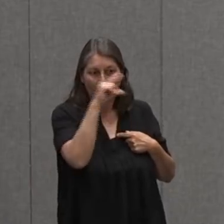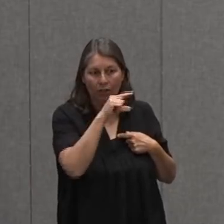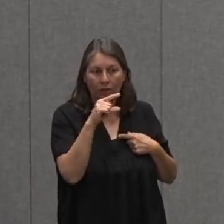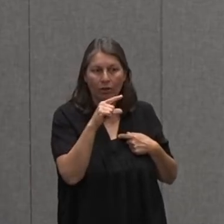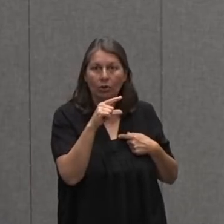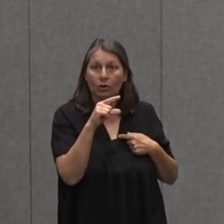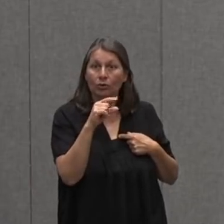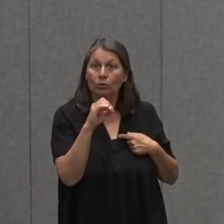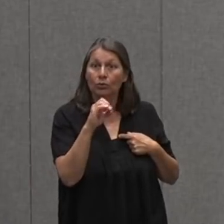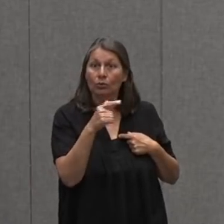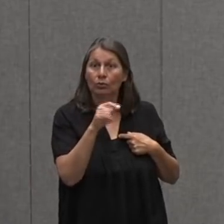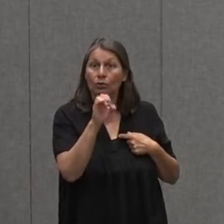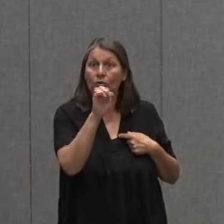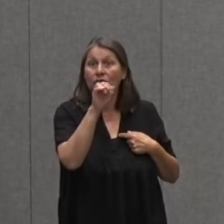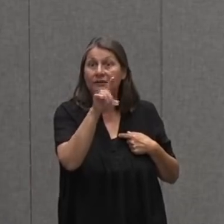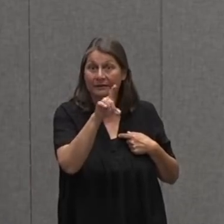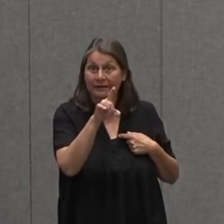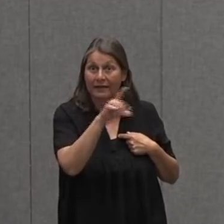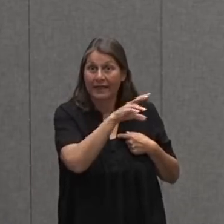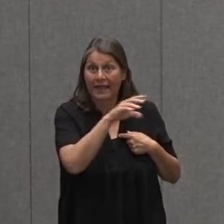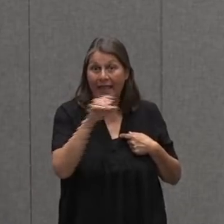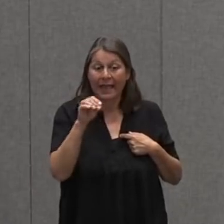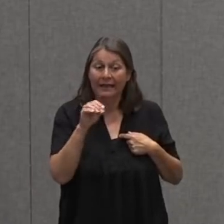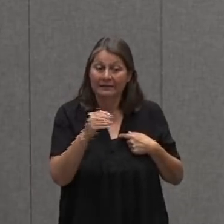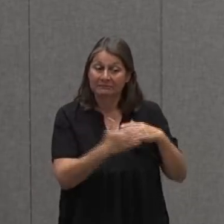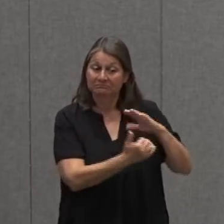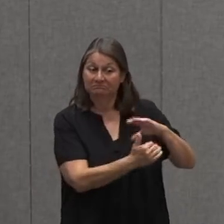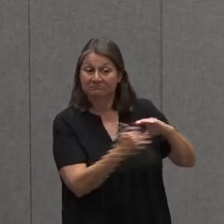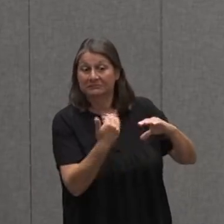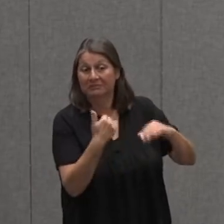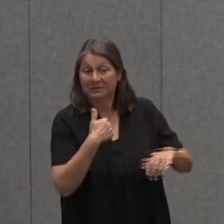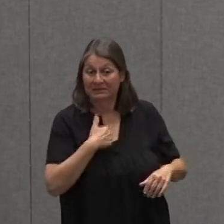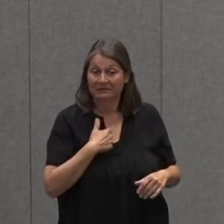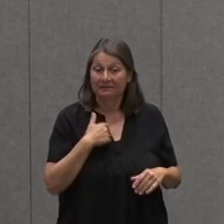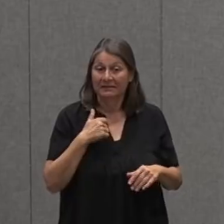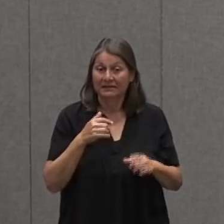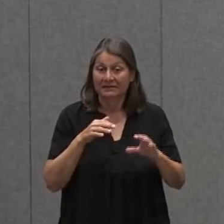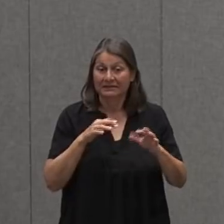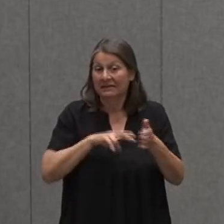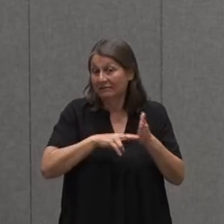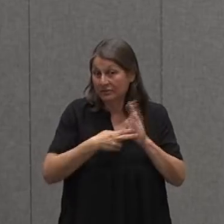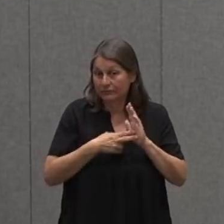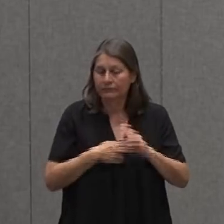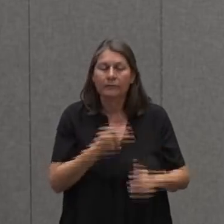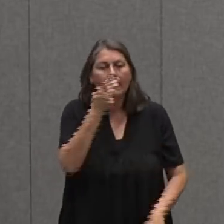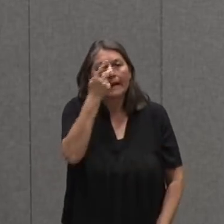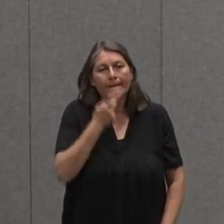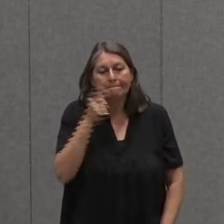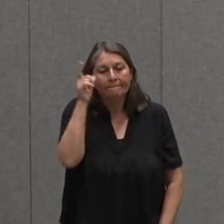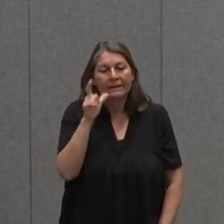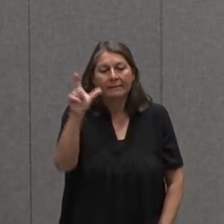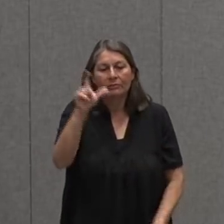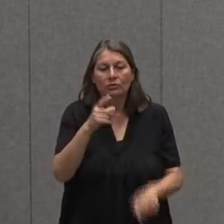And he sent me this definition, which I thought was interesting. It said, "A pink moon was named after